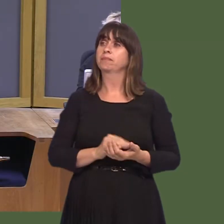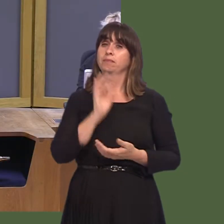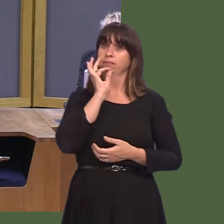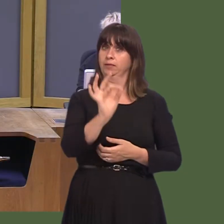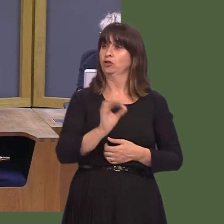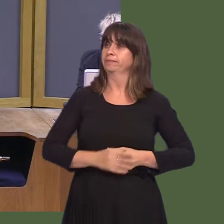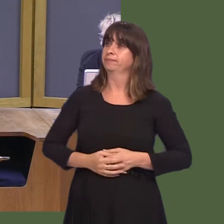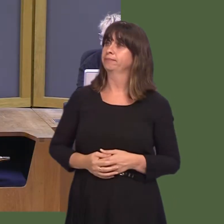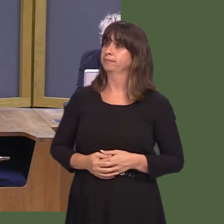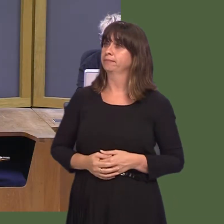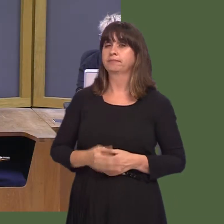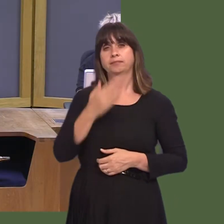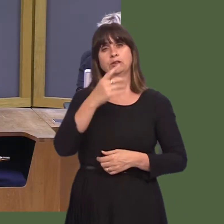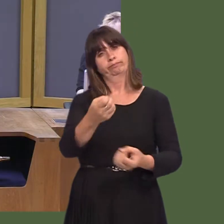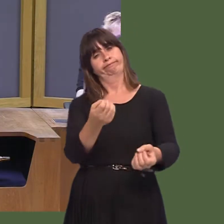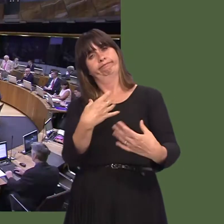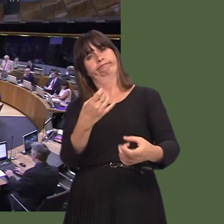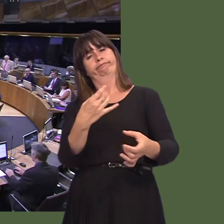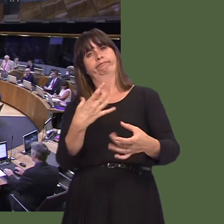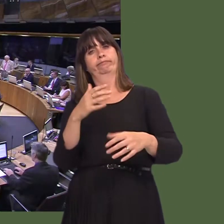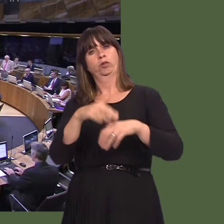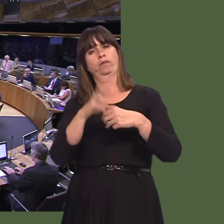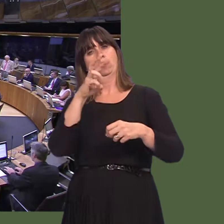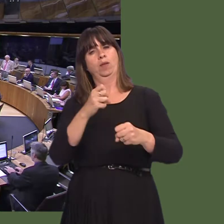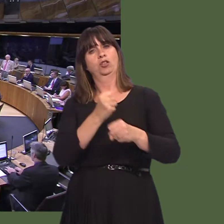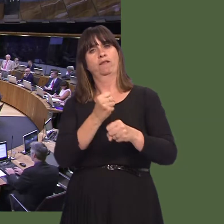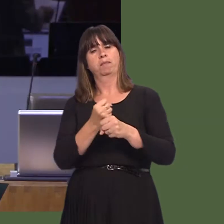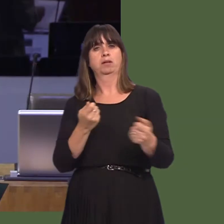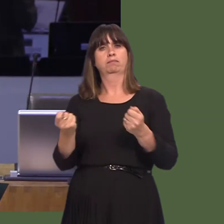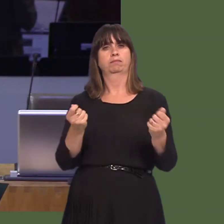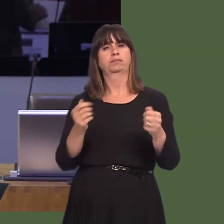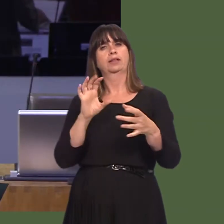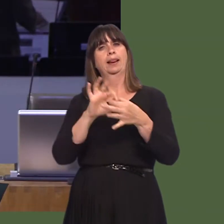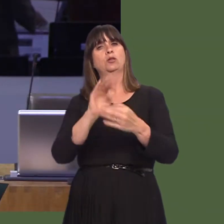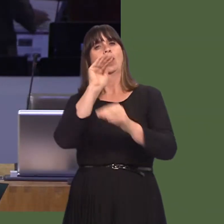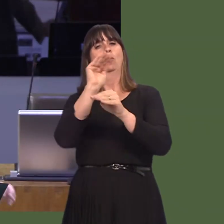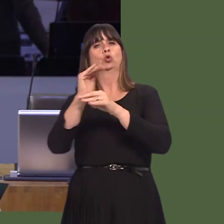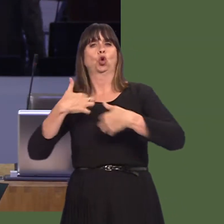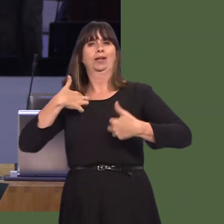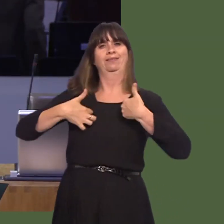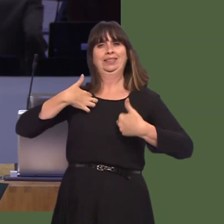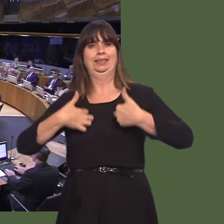A wnaiff y Prif Weinidog ddatganiad am sut y mae Llywodraeth Cymru yn hwyluso gweithgareddau hamdden awyr agored yng Nghymru? OAQ52509 Carwyn Jones AM: We work closely with a number